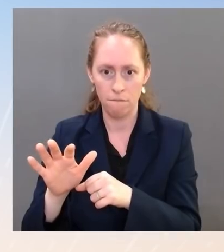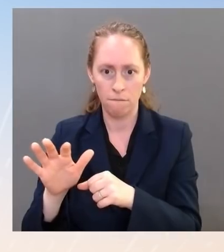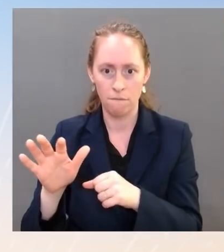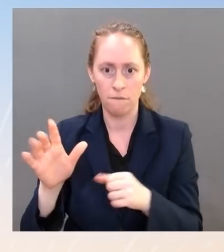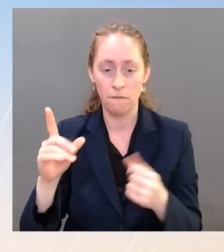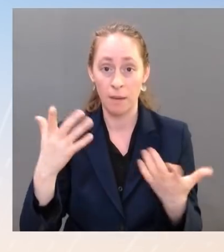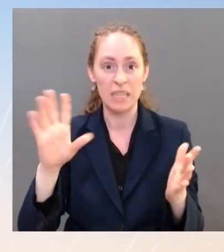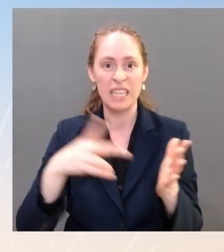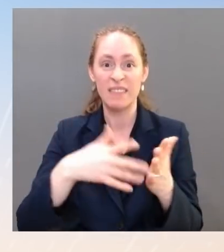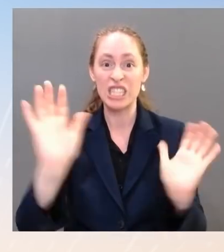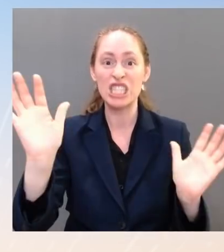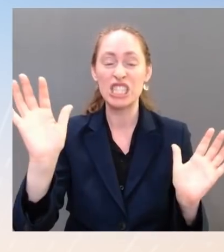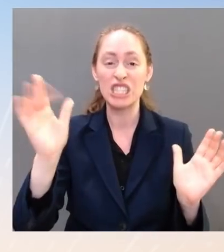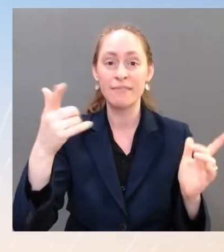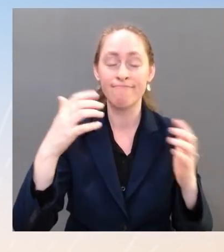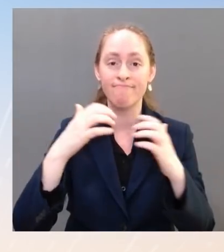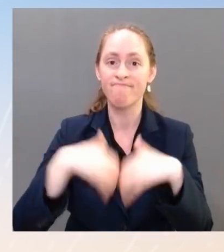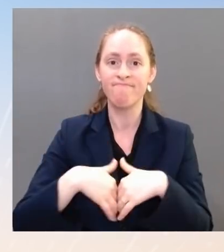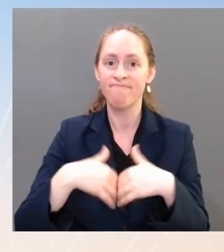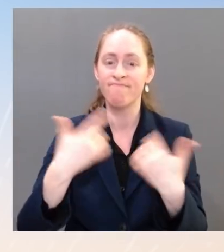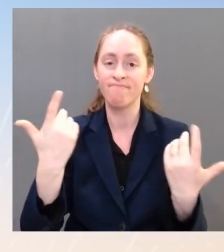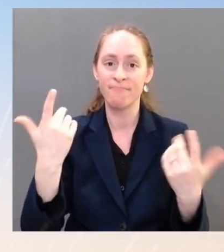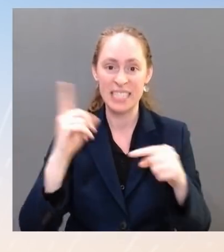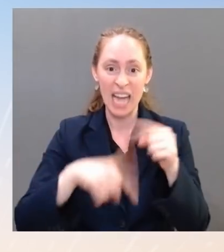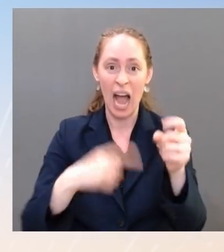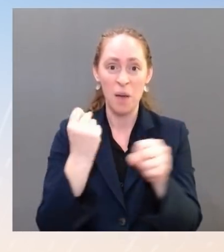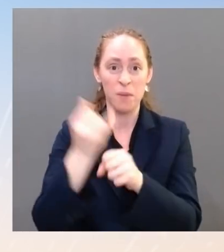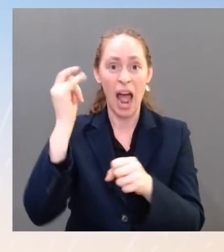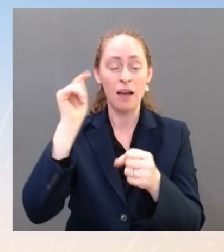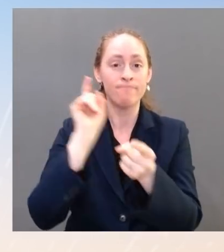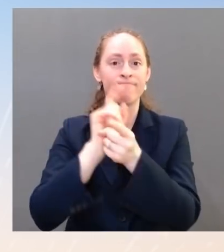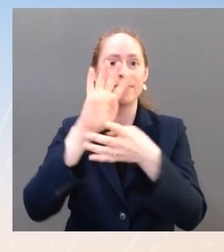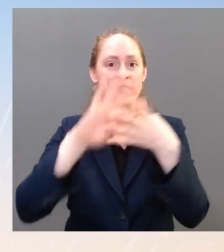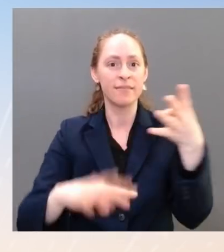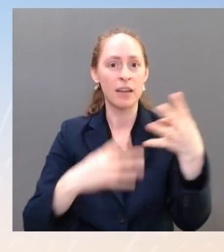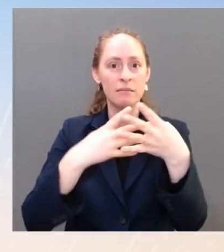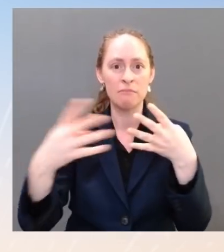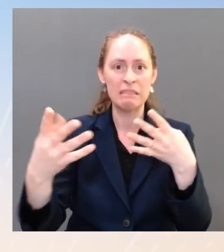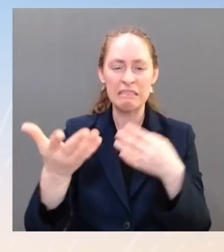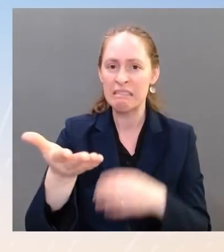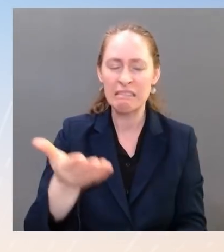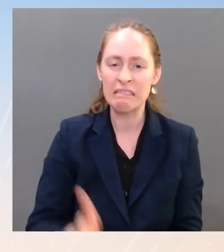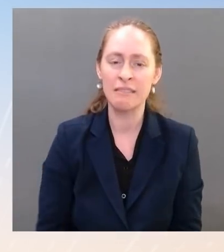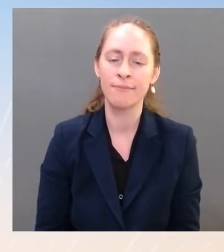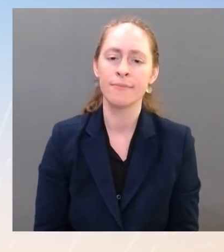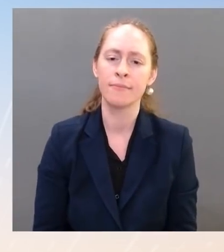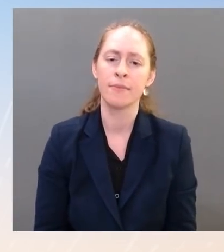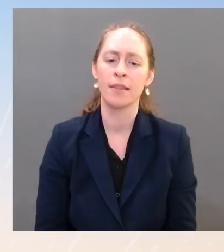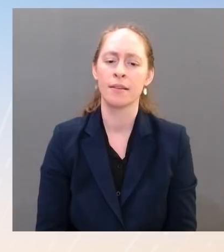Mr. Deese: Well, look, I would just say top line and then maybe the Secretary Granholm like I could talk about the on the DOA battery provisions.